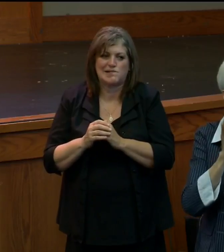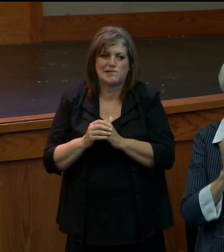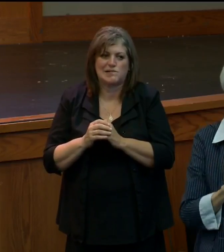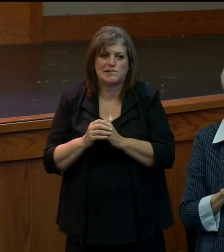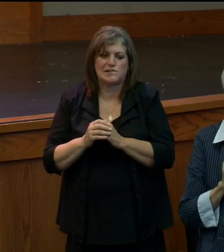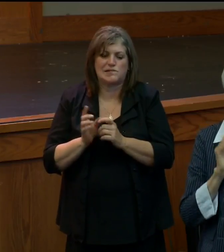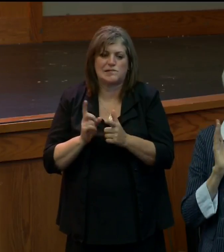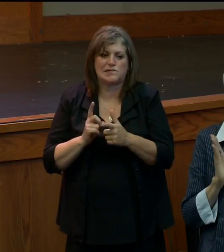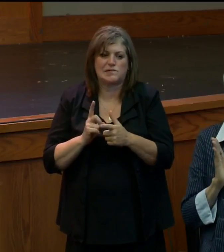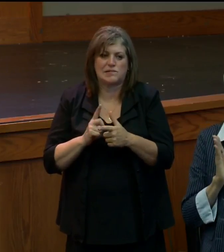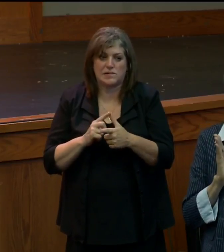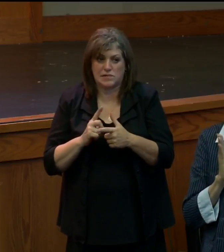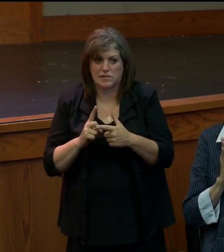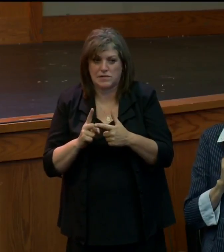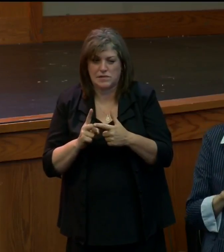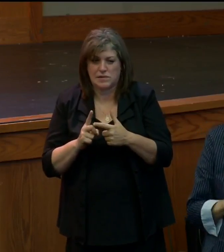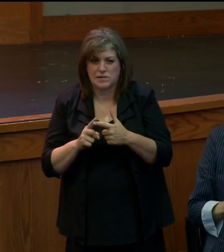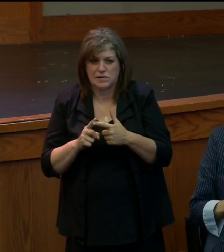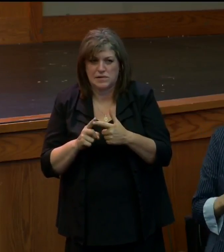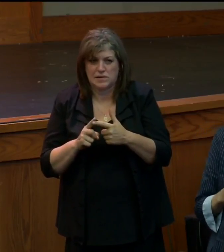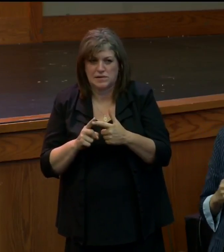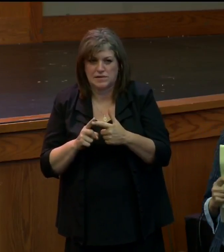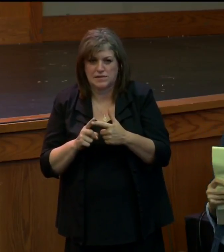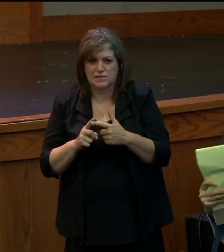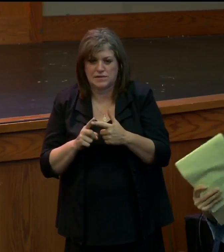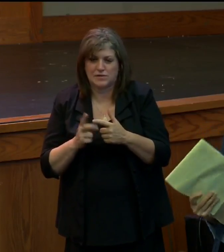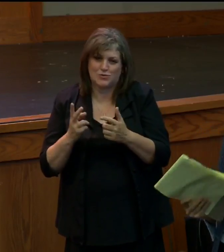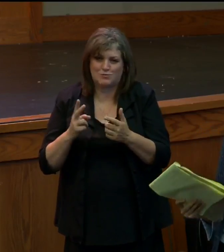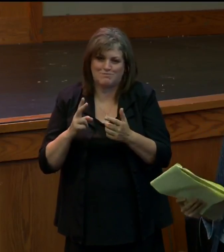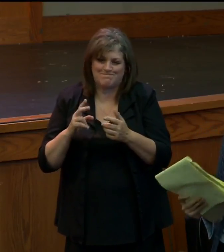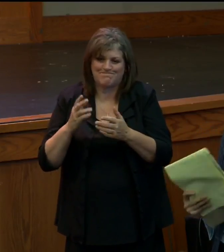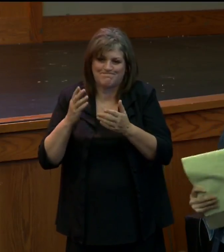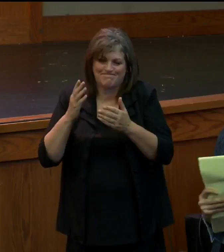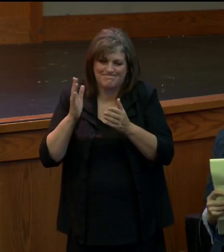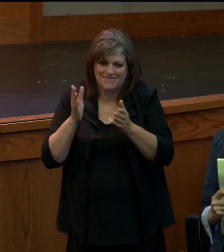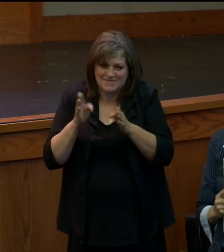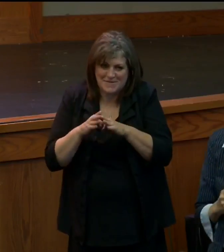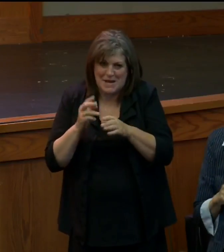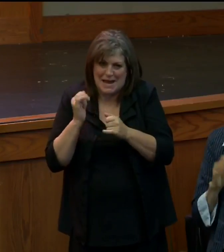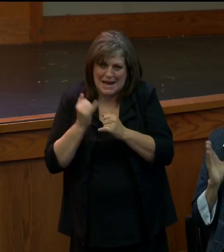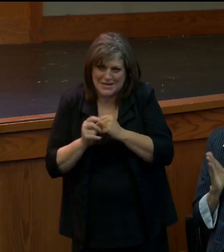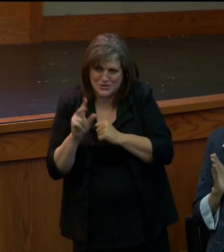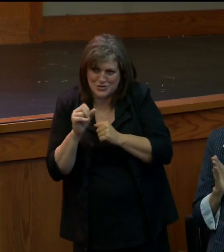AND THEN AS TO SIGN OFF, IN MY LAST 30 SECONDS, I'D JUST LIKE